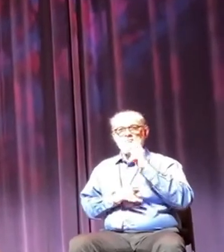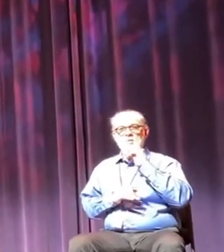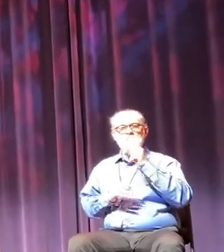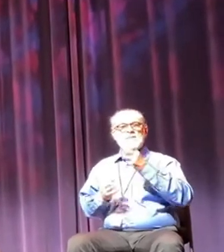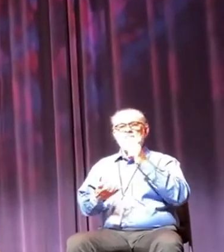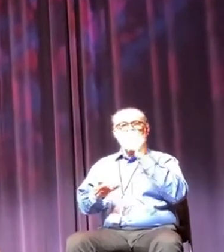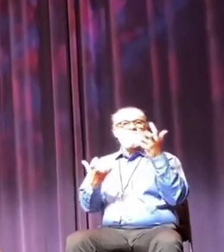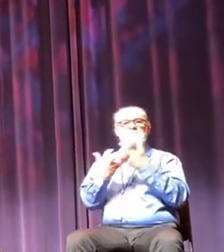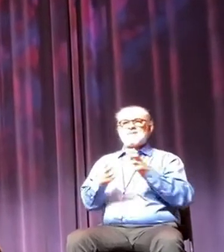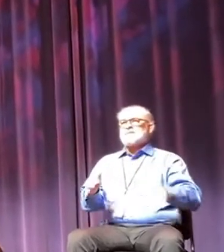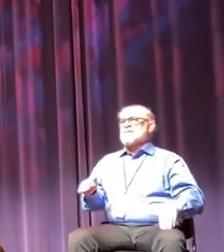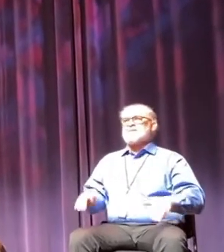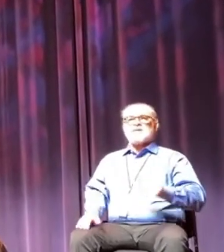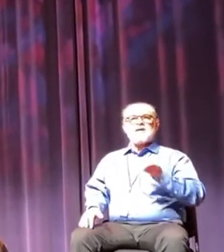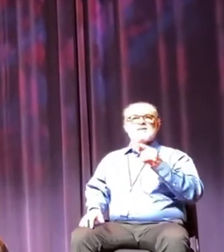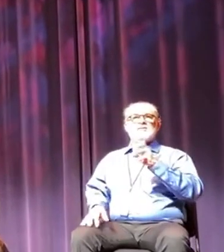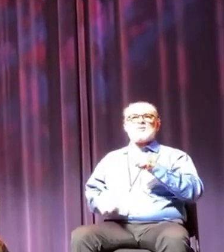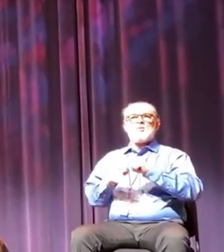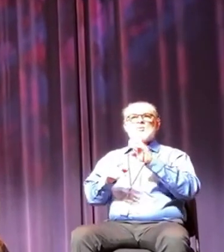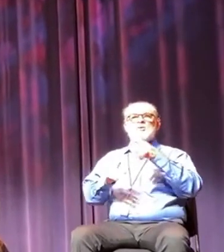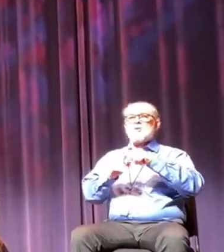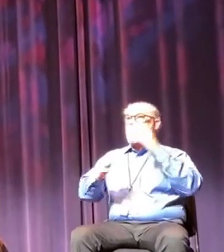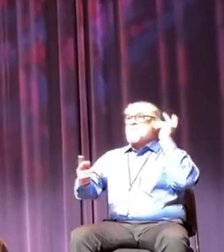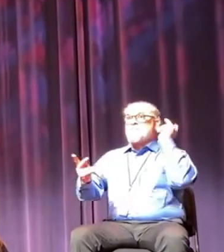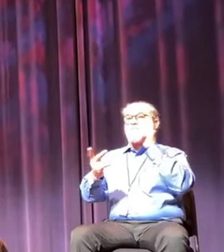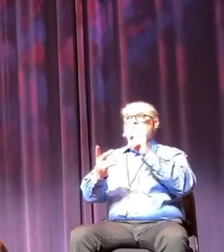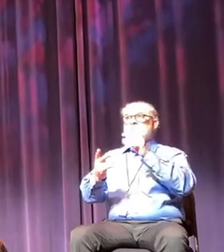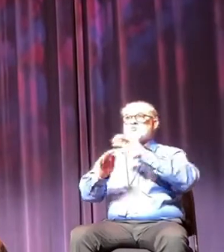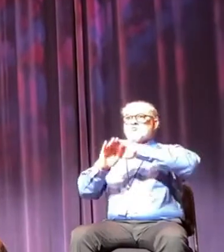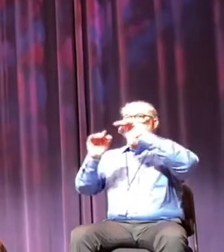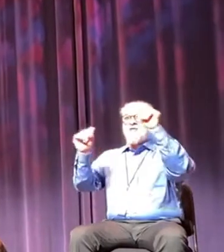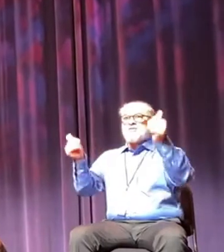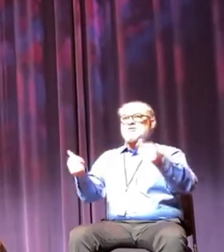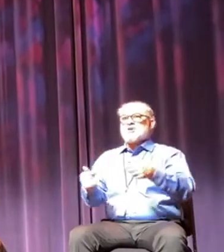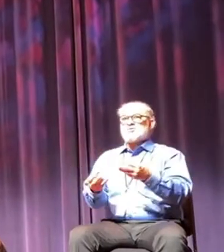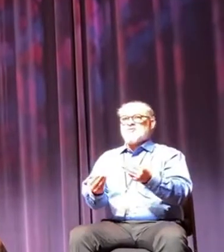mismatch knees, ache knits quilt throughout. Curvature is a soft thing.